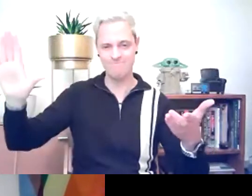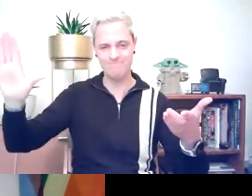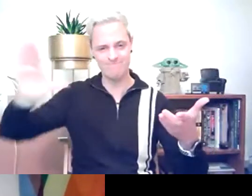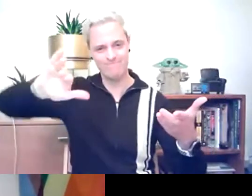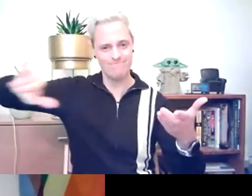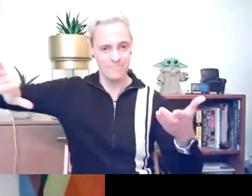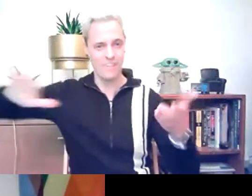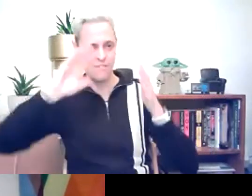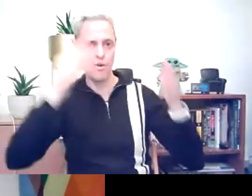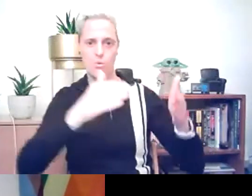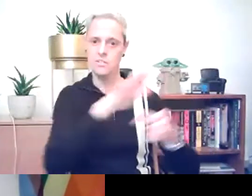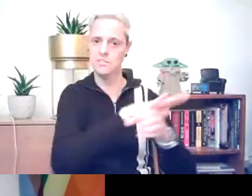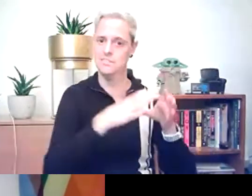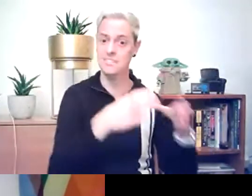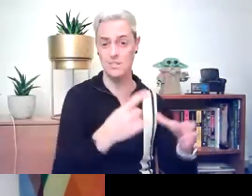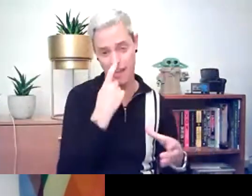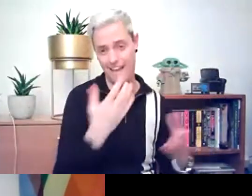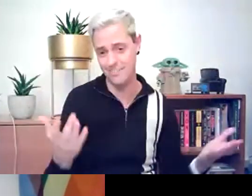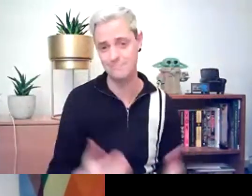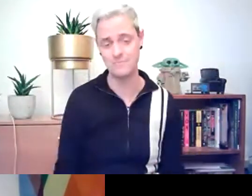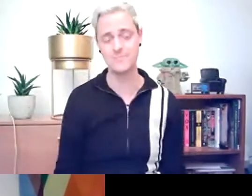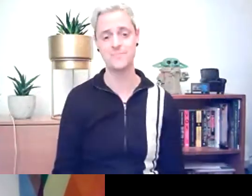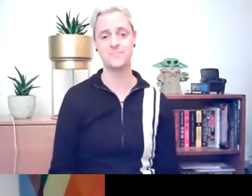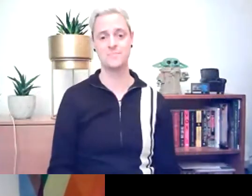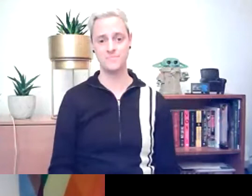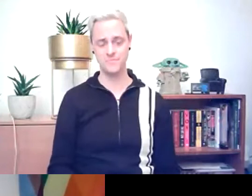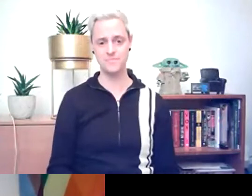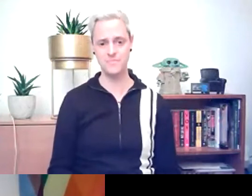18:39:49 Yeah, that's that so he can't pour from an empty drug or something like that.